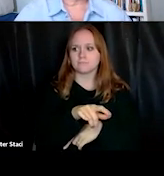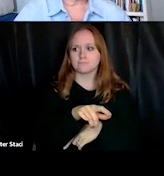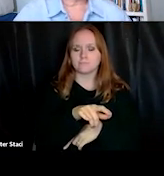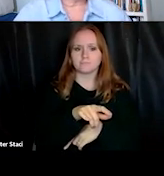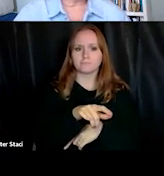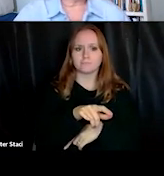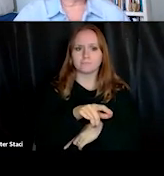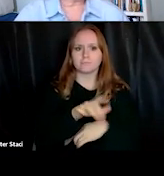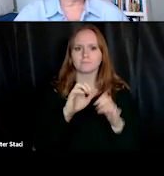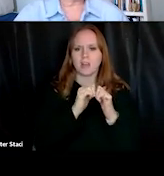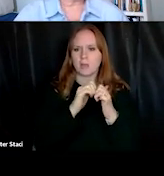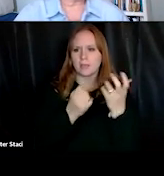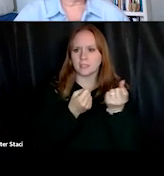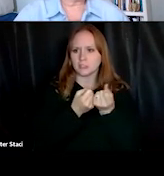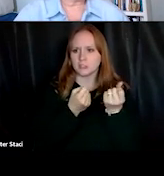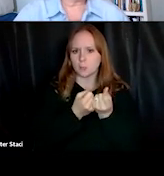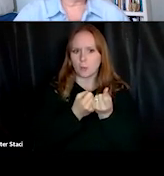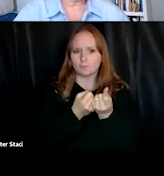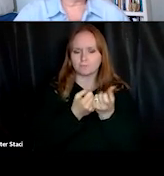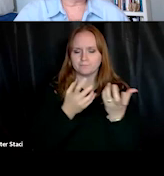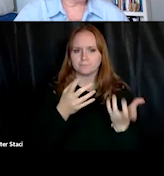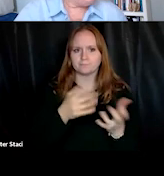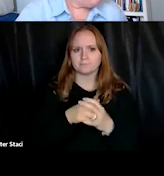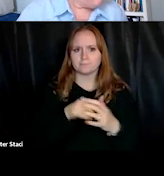It looks like we are navigating back to that slide.